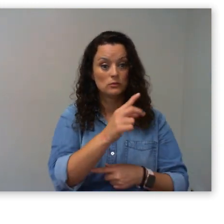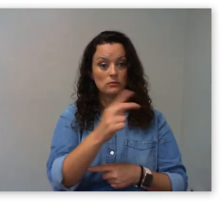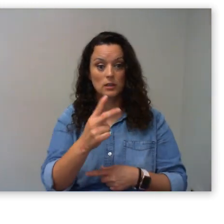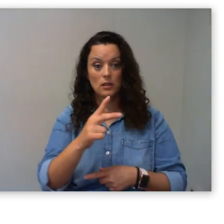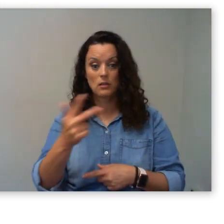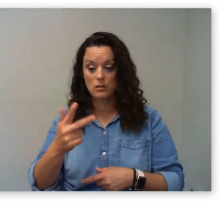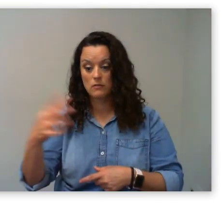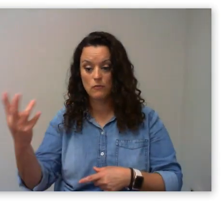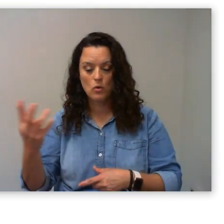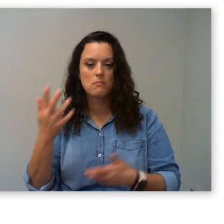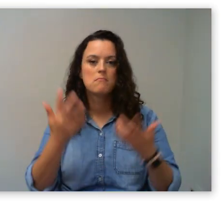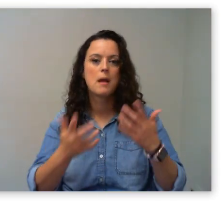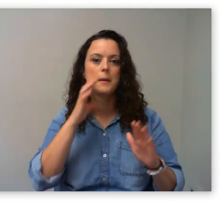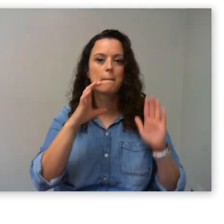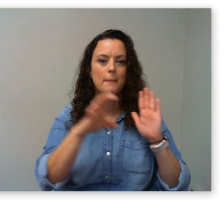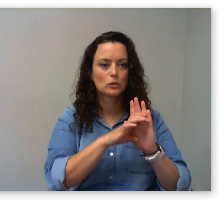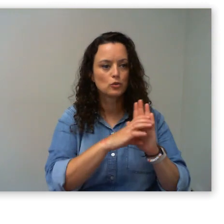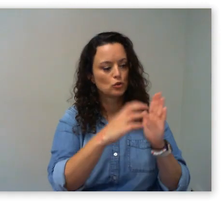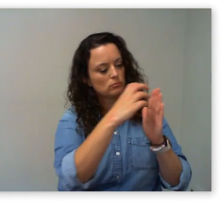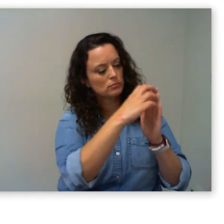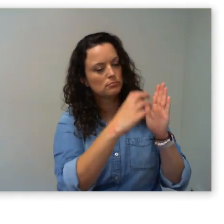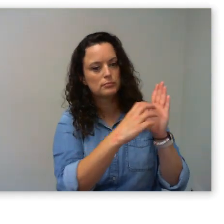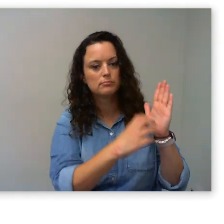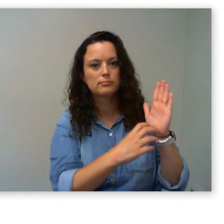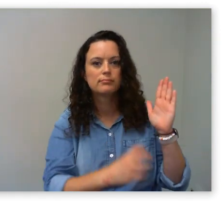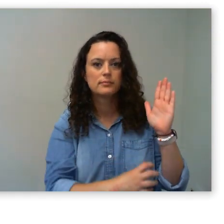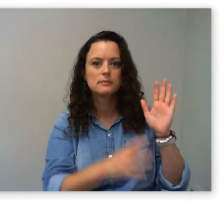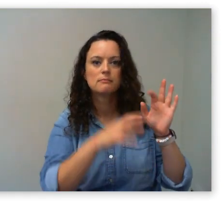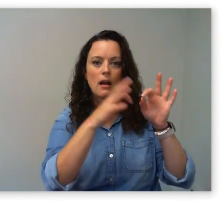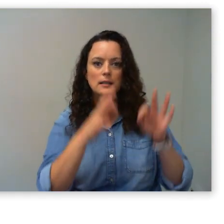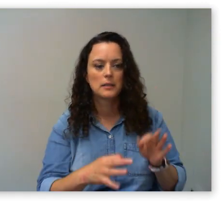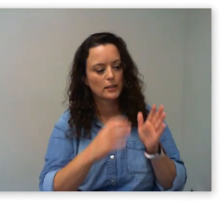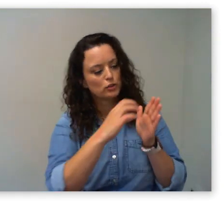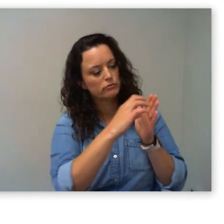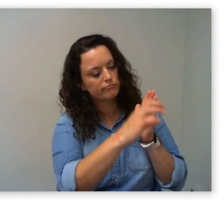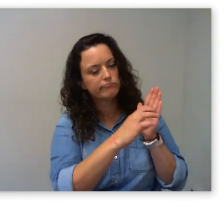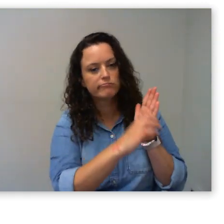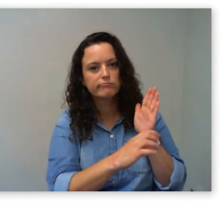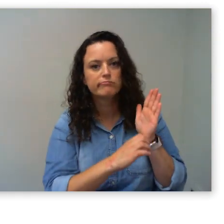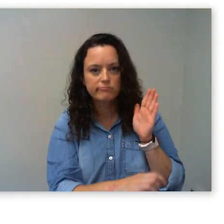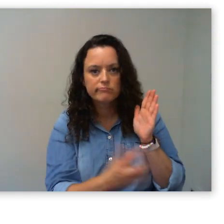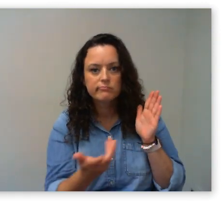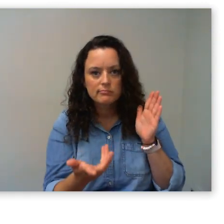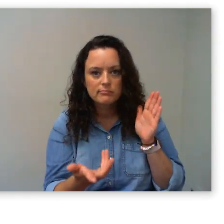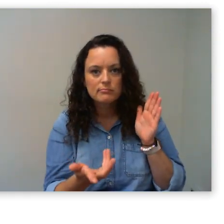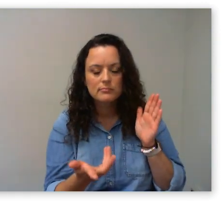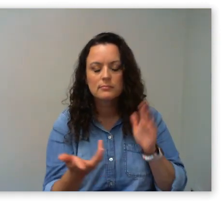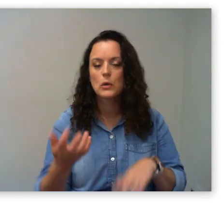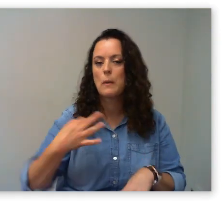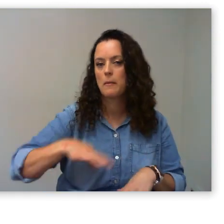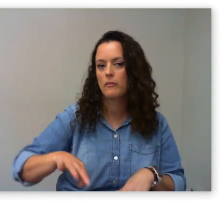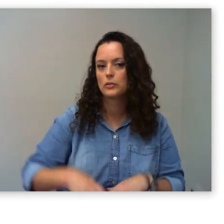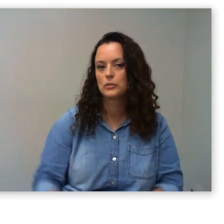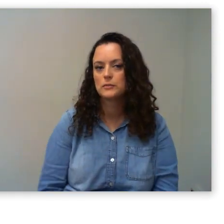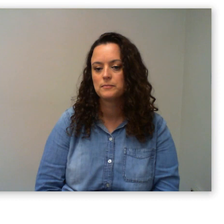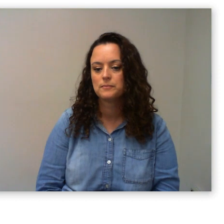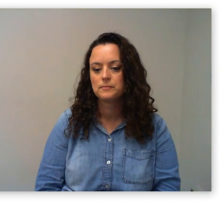explanations and things like that and is is beneficial and